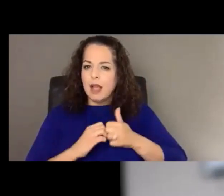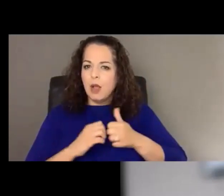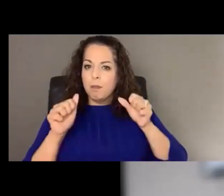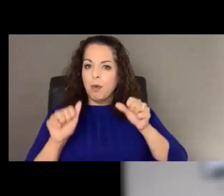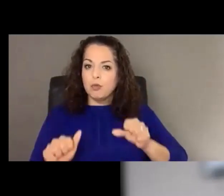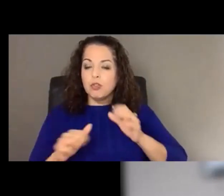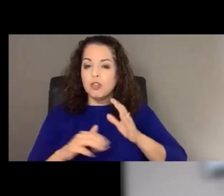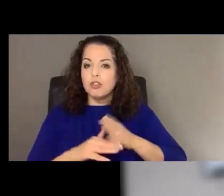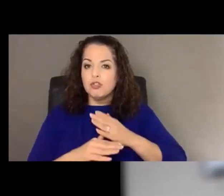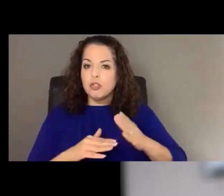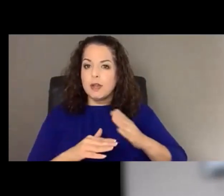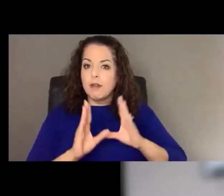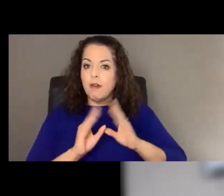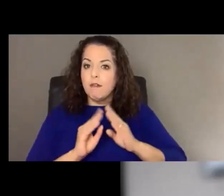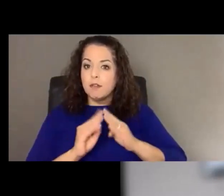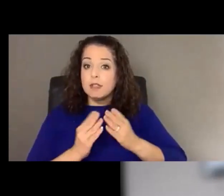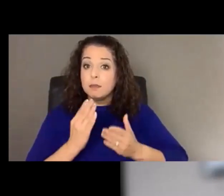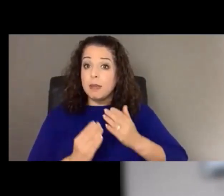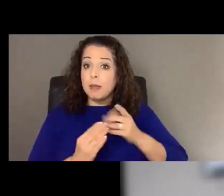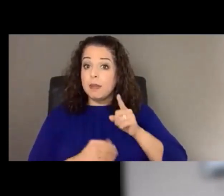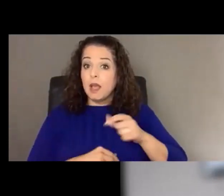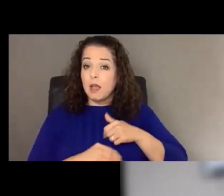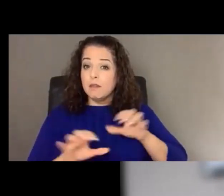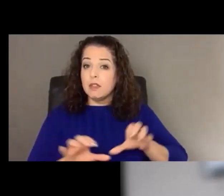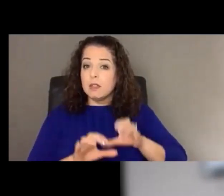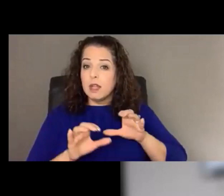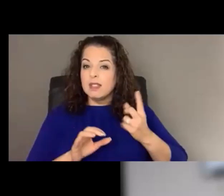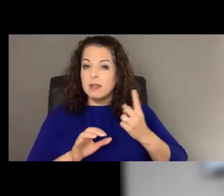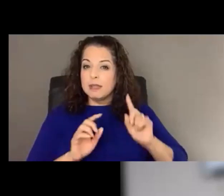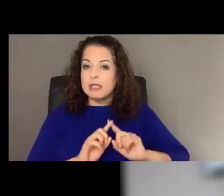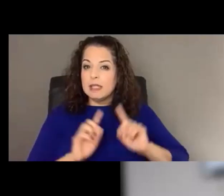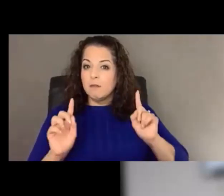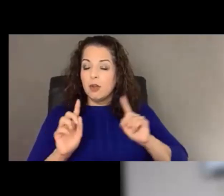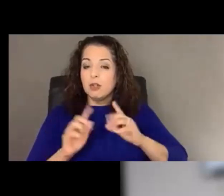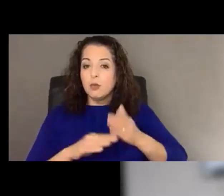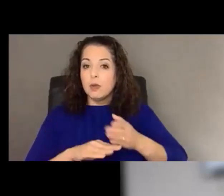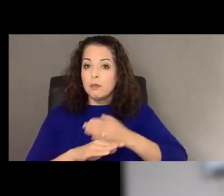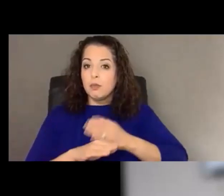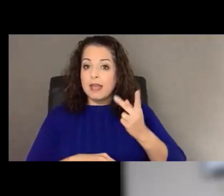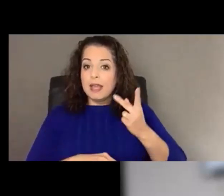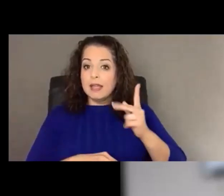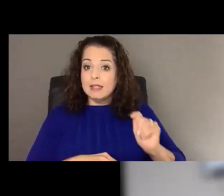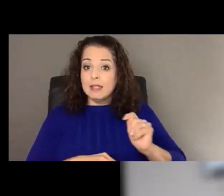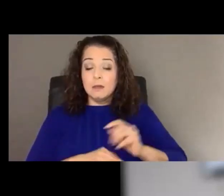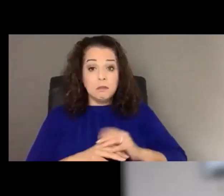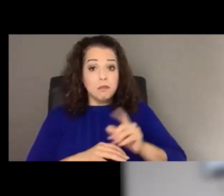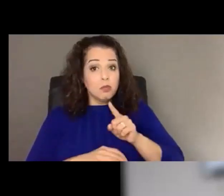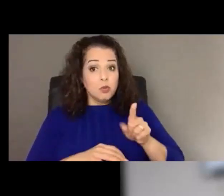What should I have done differently to improve KT?" Do you have any suggestions about applying